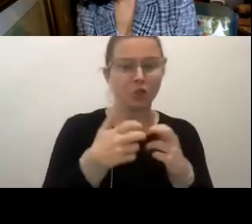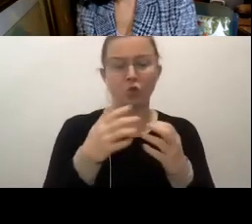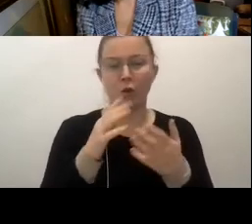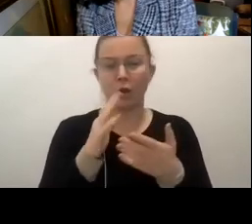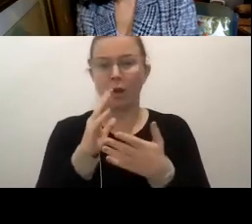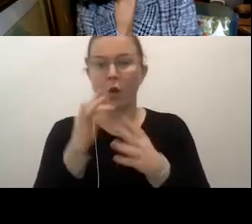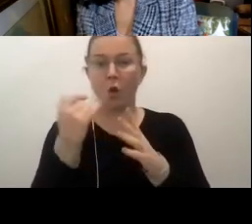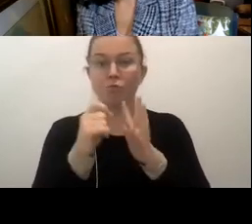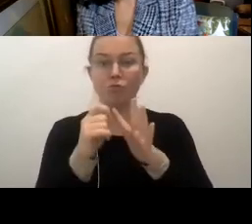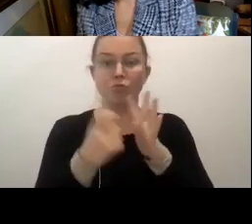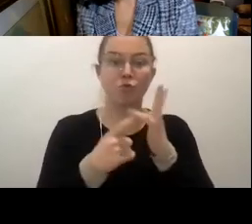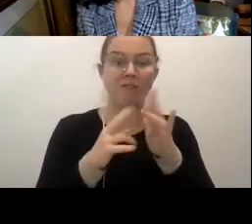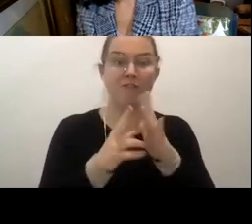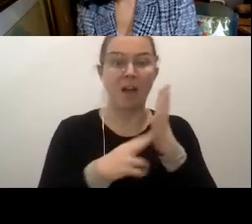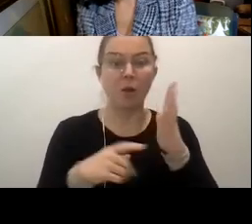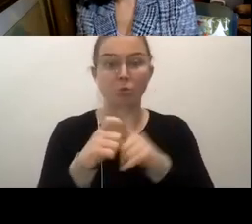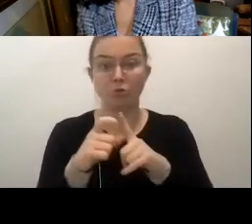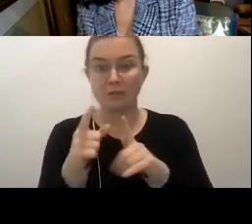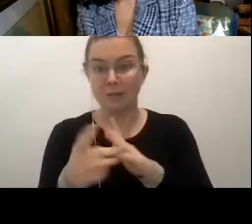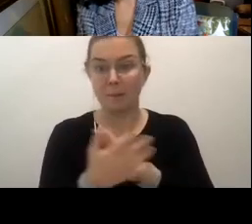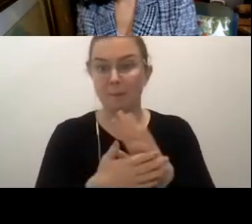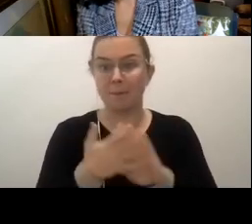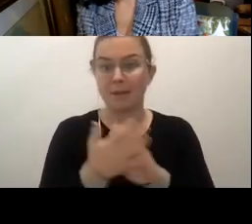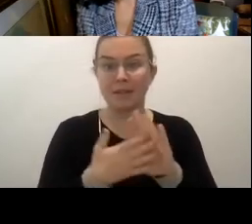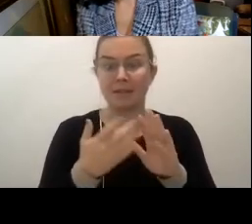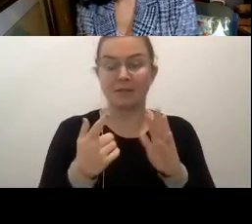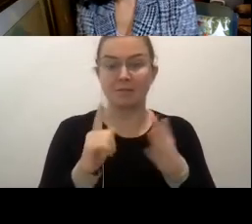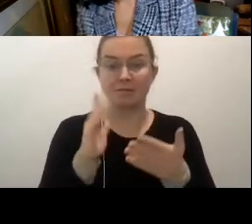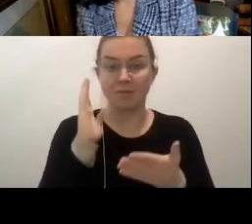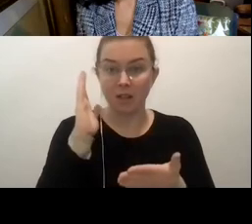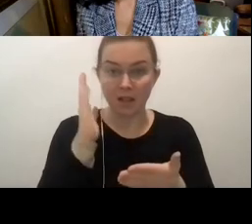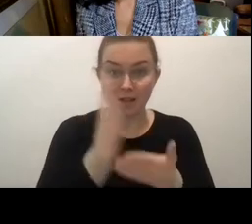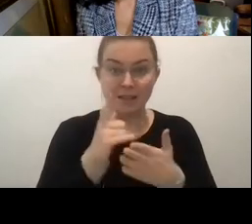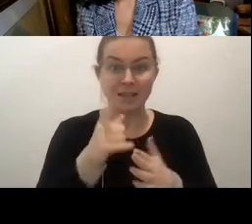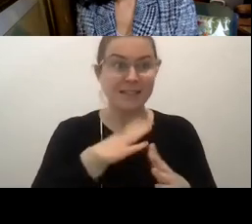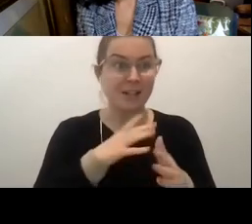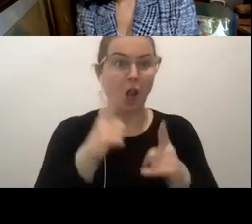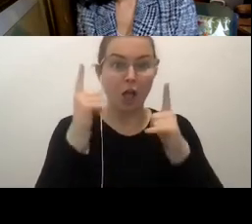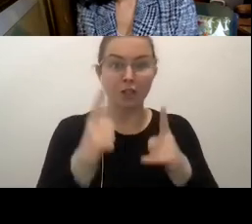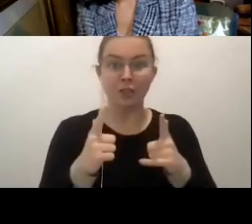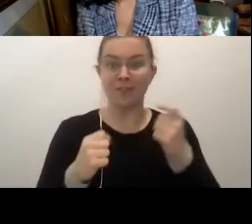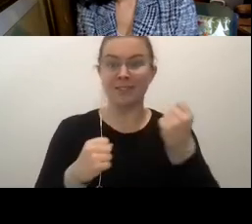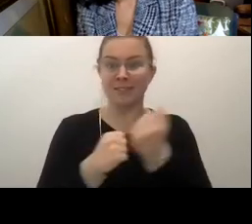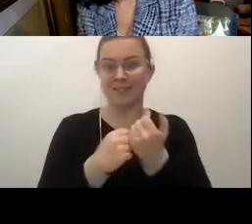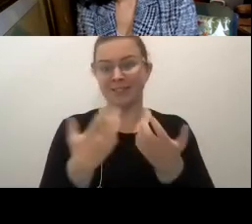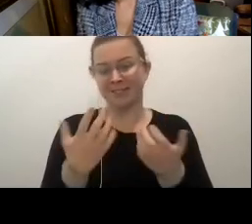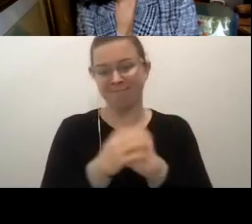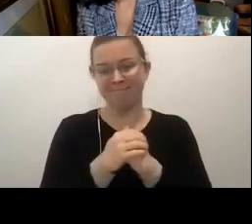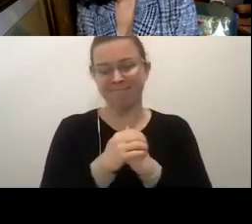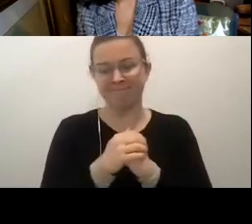is something that is requiring a lot of assistance. I think the thing that would help